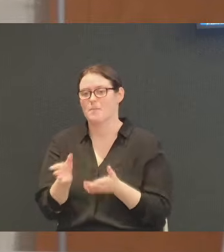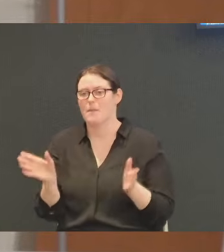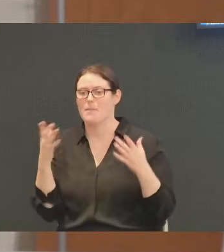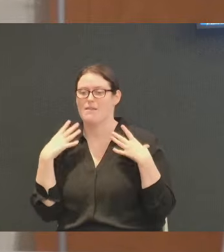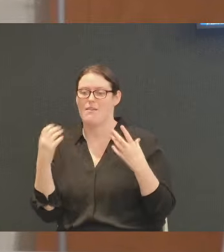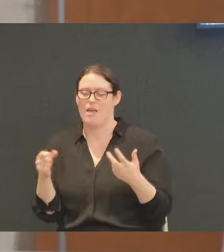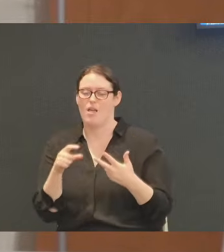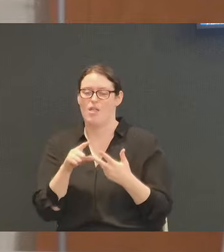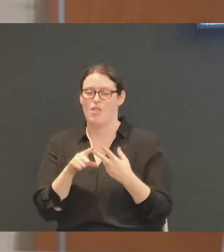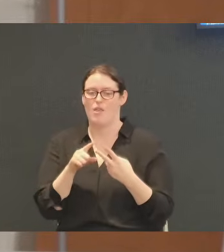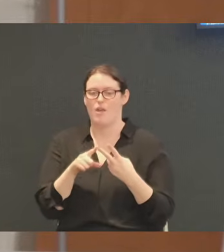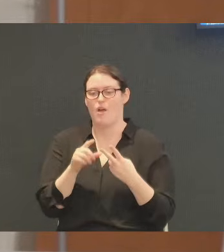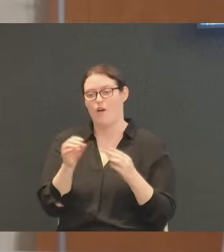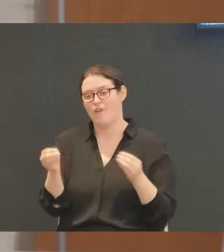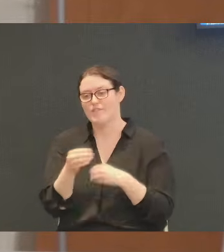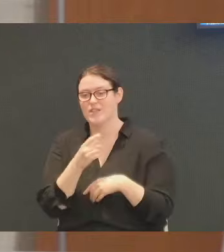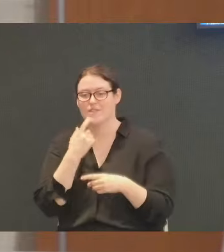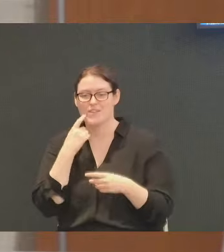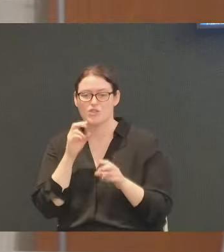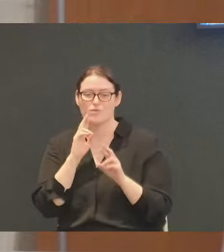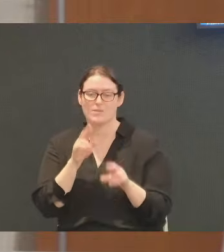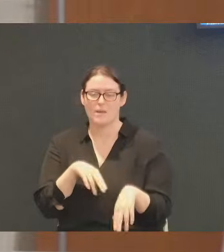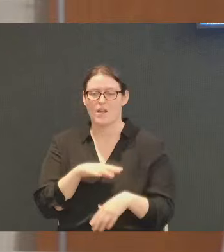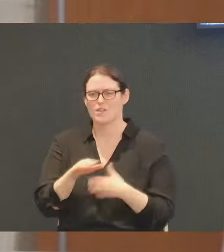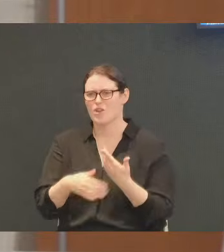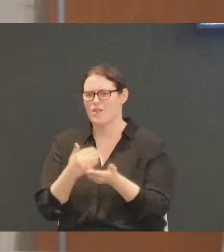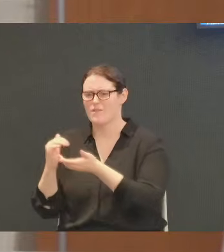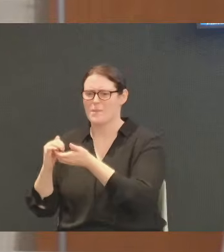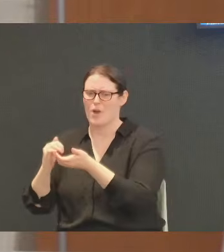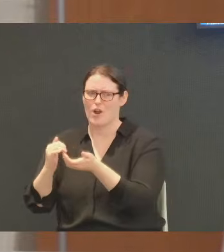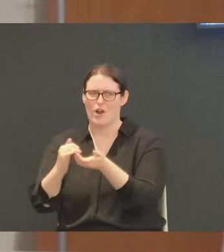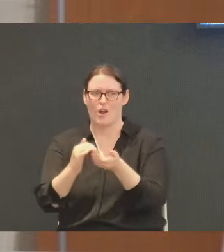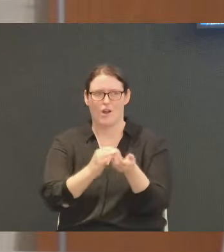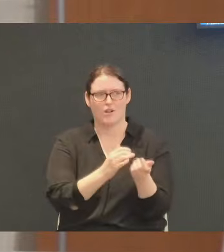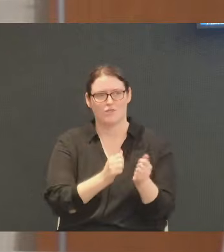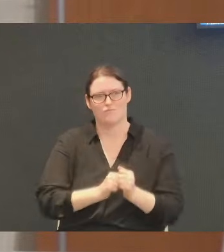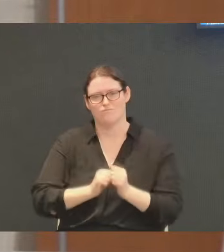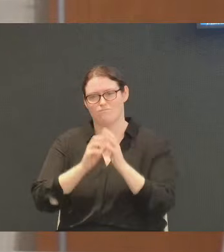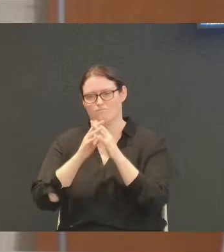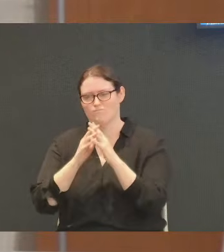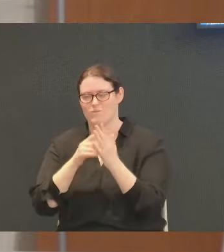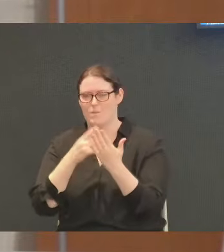the Office of Addiction Response, all the partners that make this this project work. And the reds